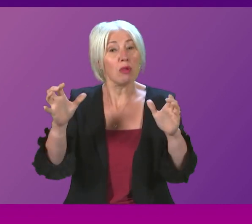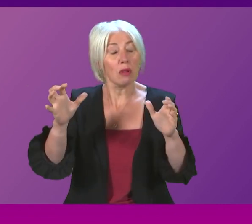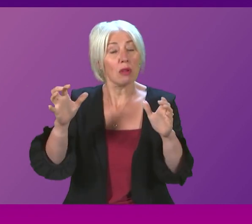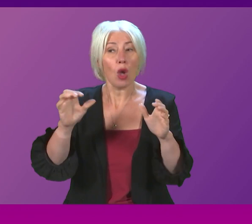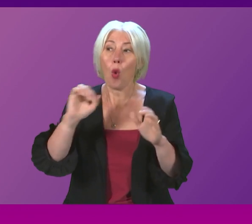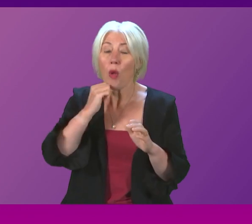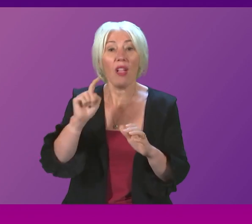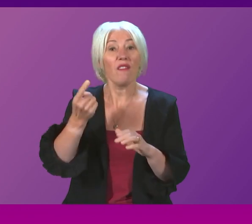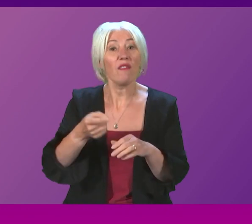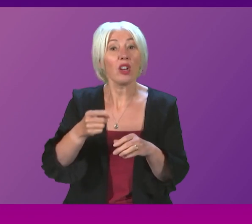Those are important issues.